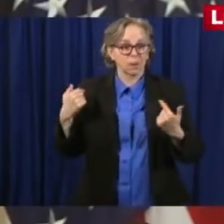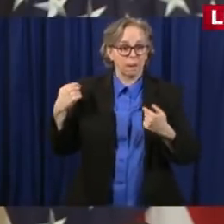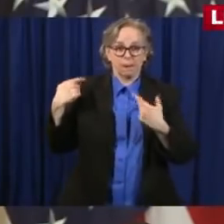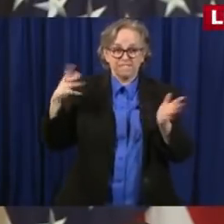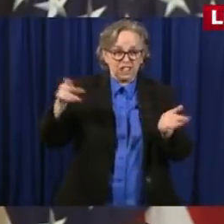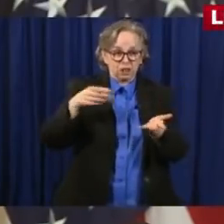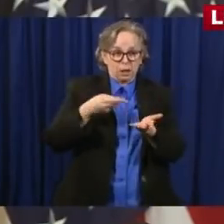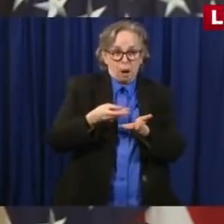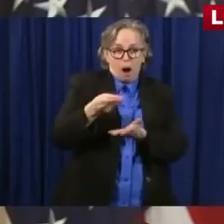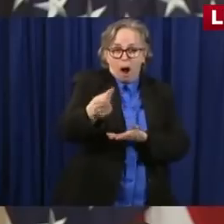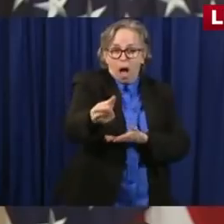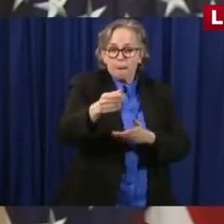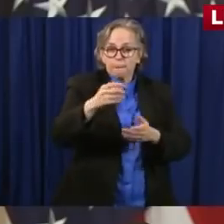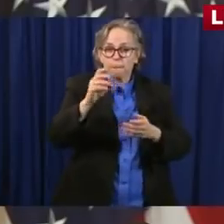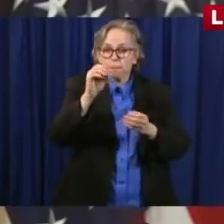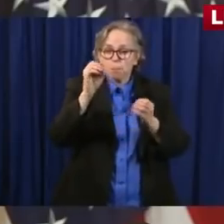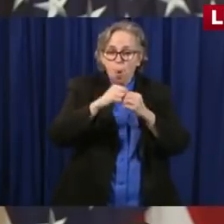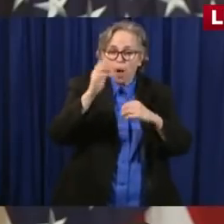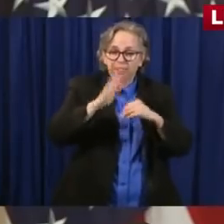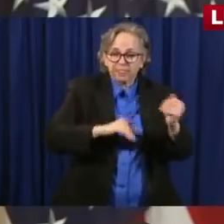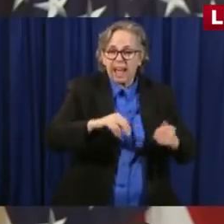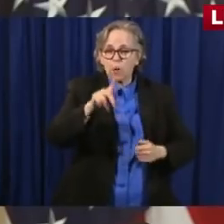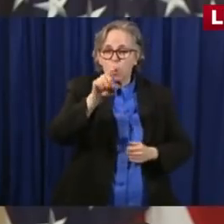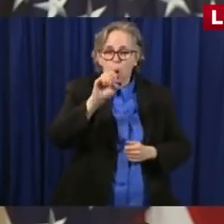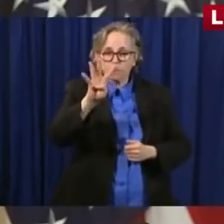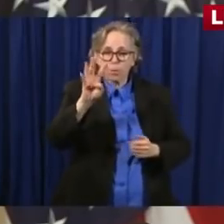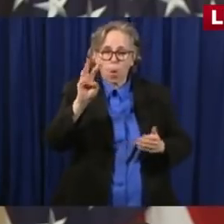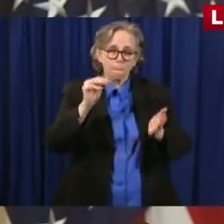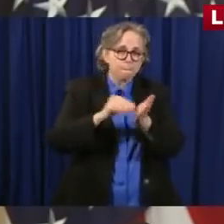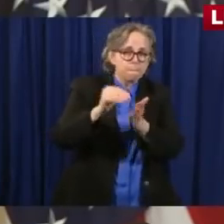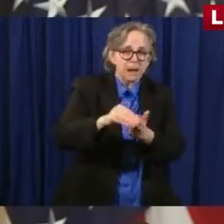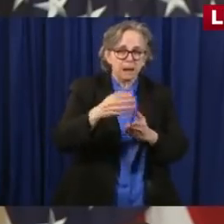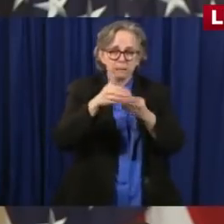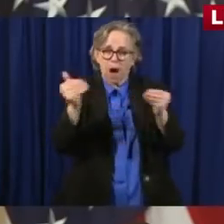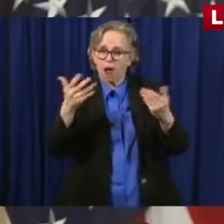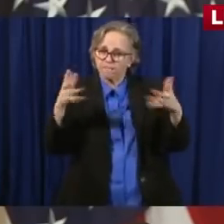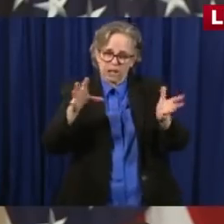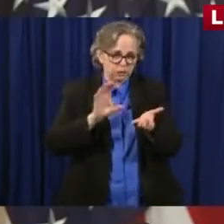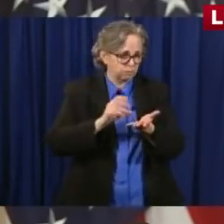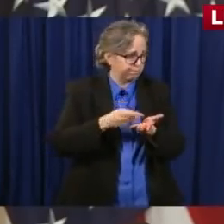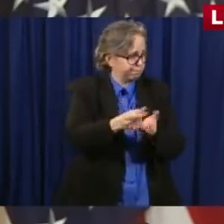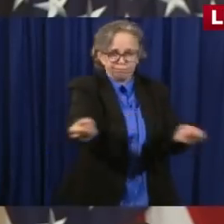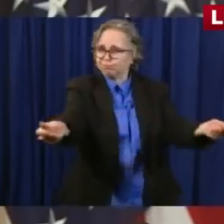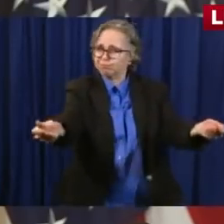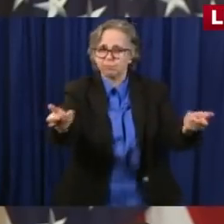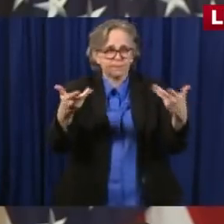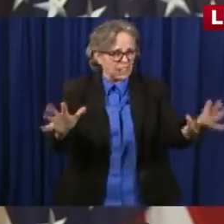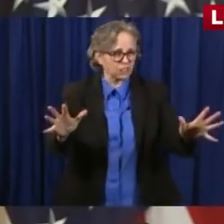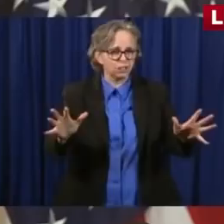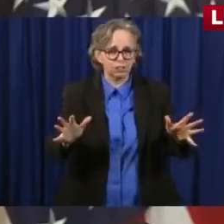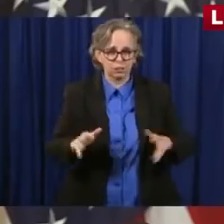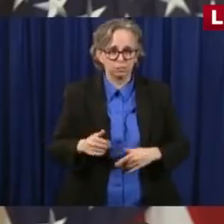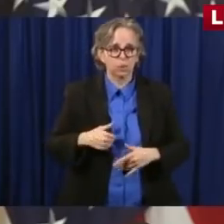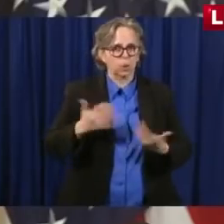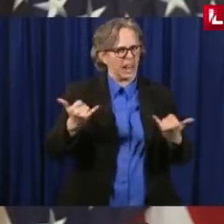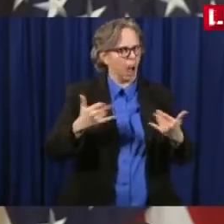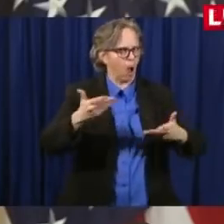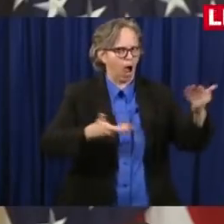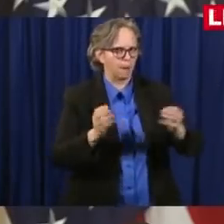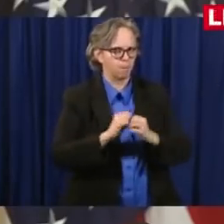WE HAVE PAID OVER $124 MILLION TO 100 95,000 OHIOANS AS A RESULT OF THE COVID-19 PANDEMIC.